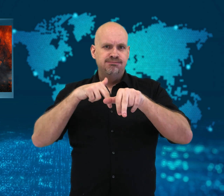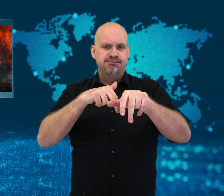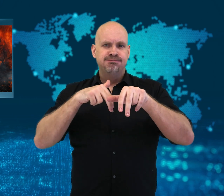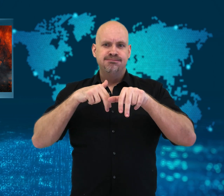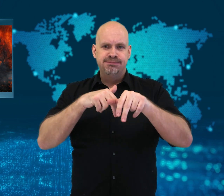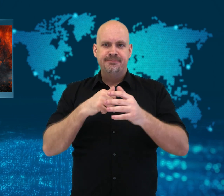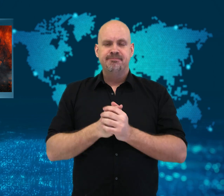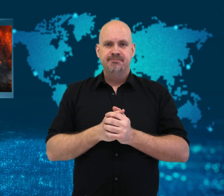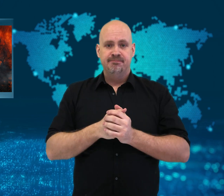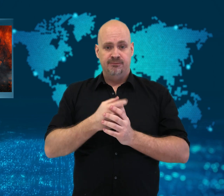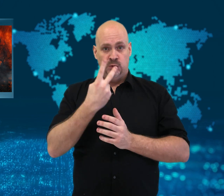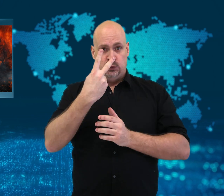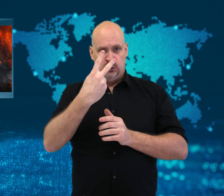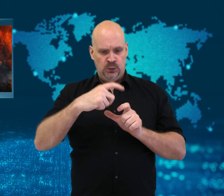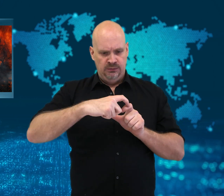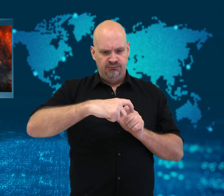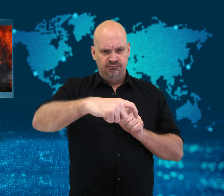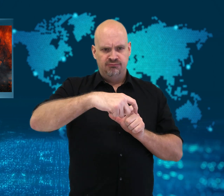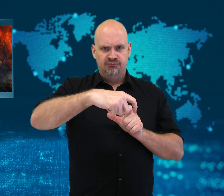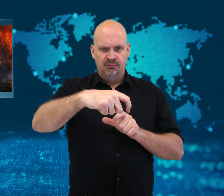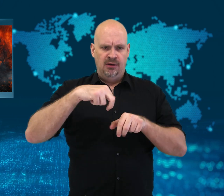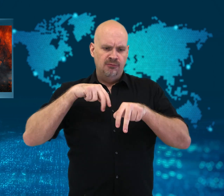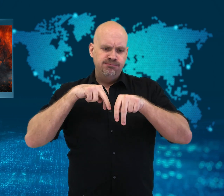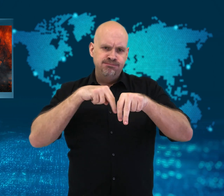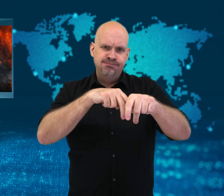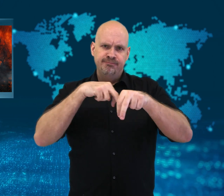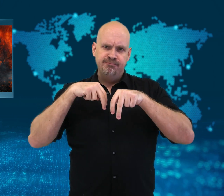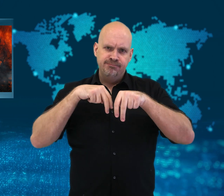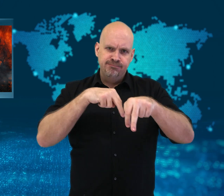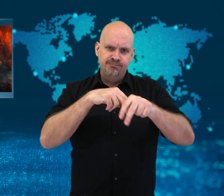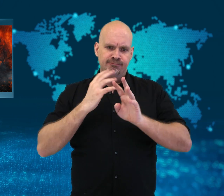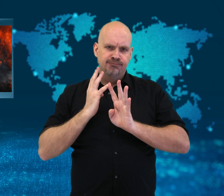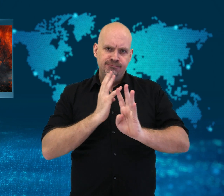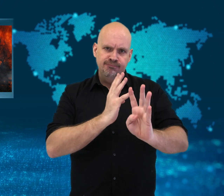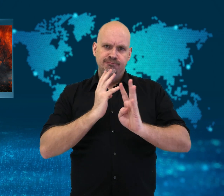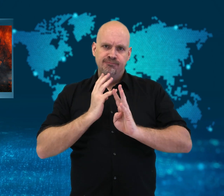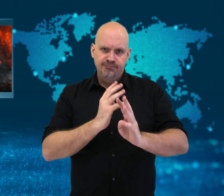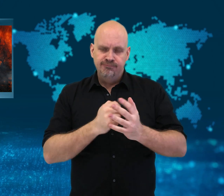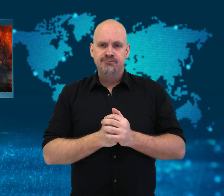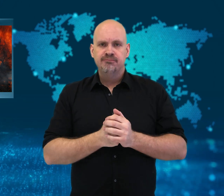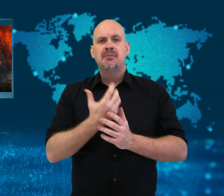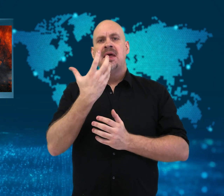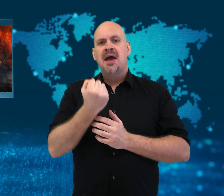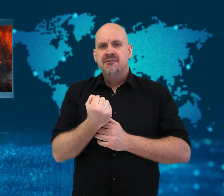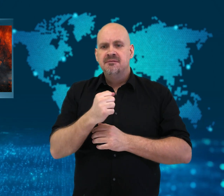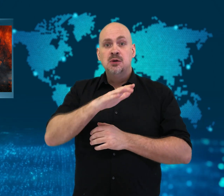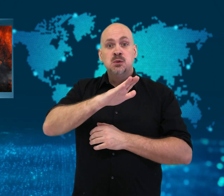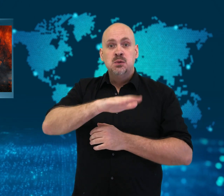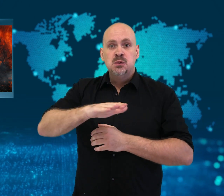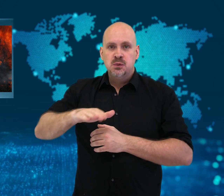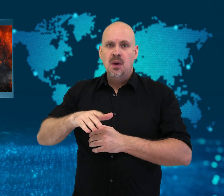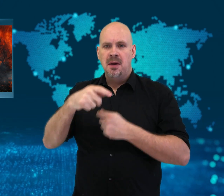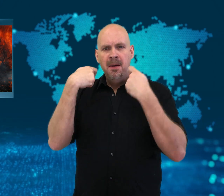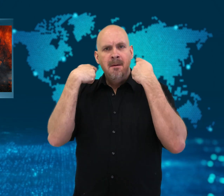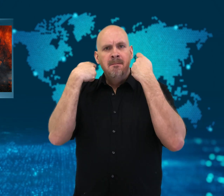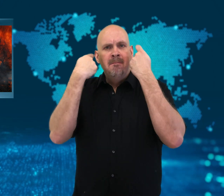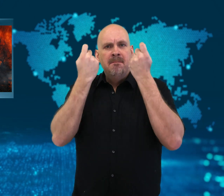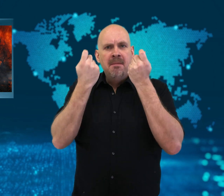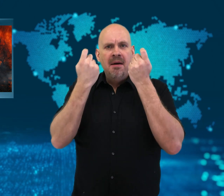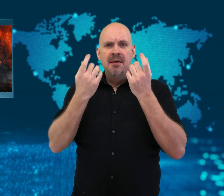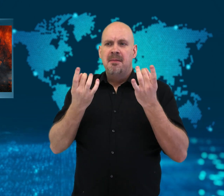people were not allowed to participate in the fire walking due to COVID-19.